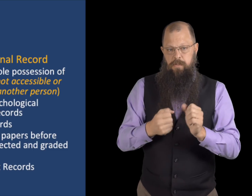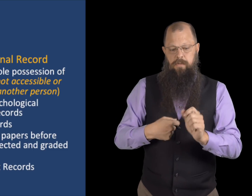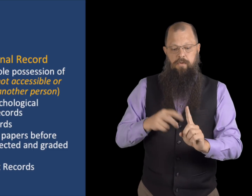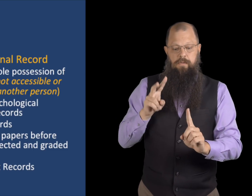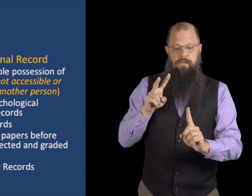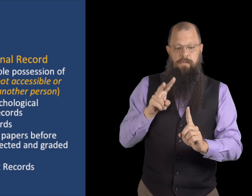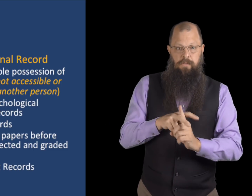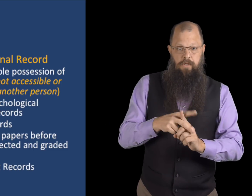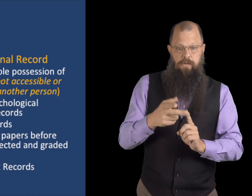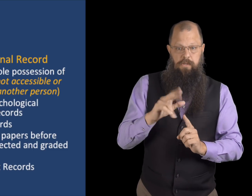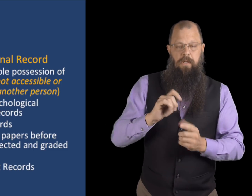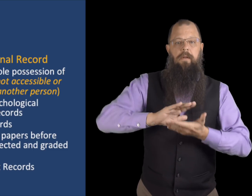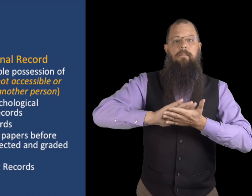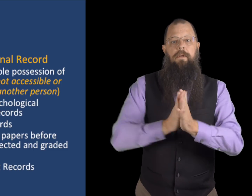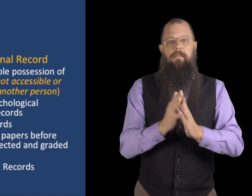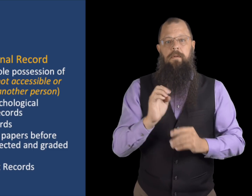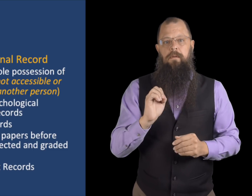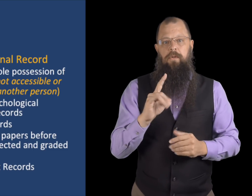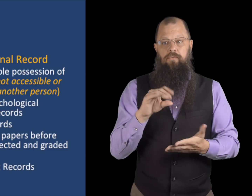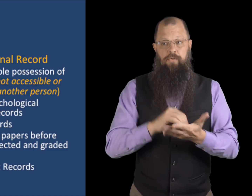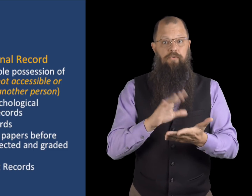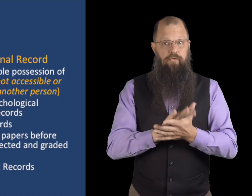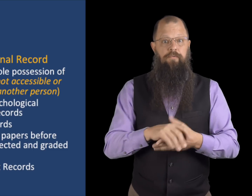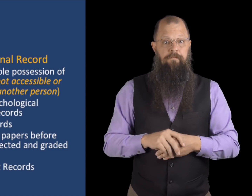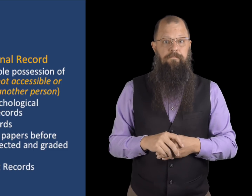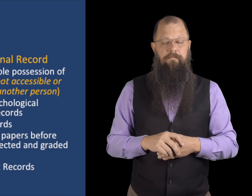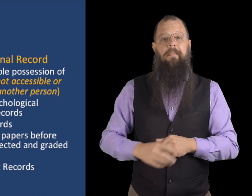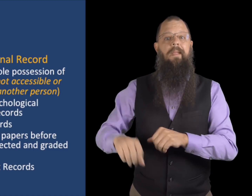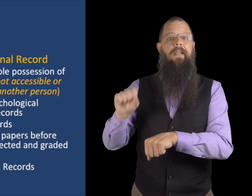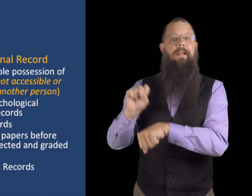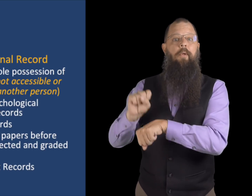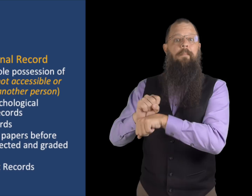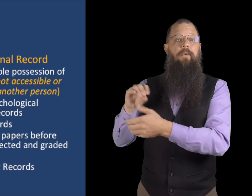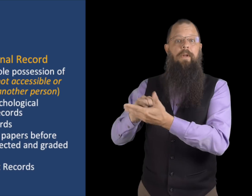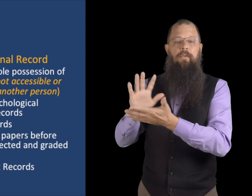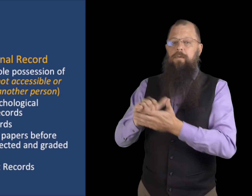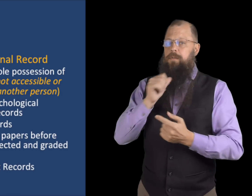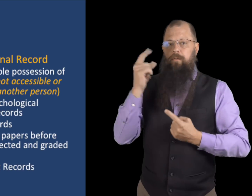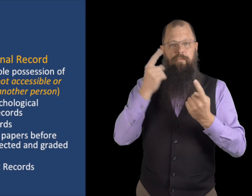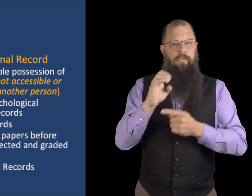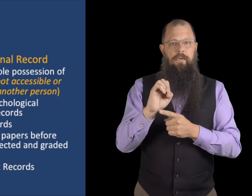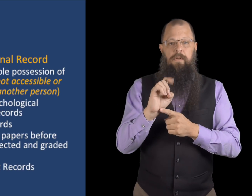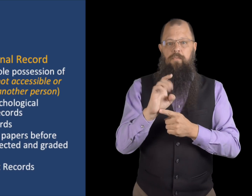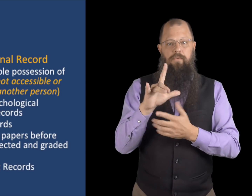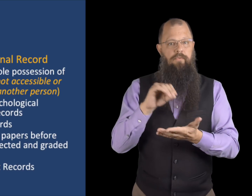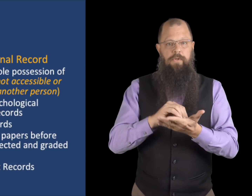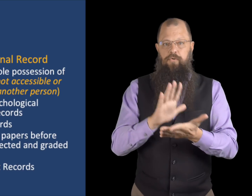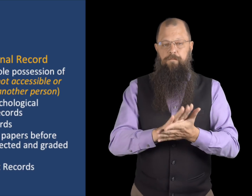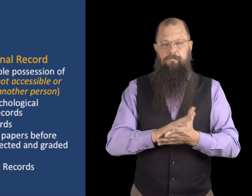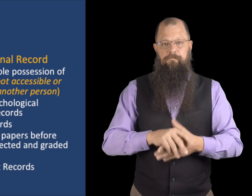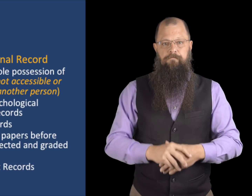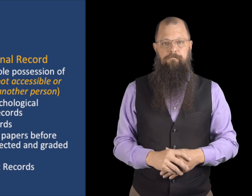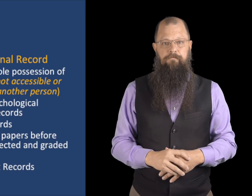an educational record, and finally employment records are not concerned